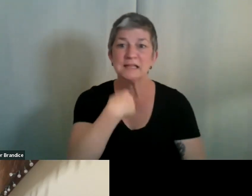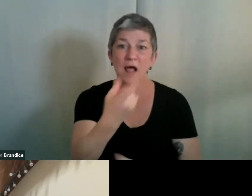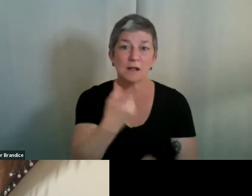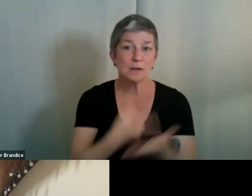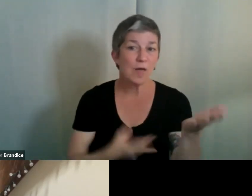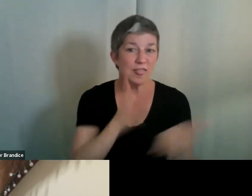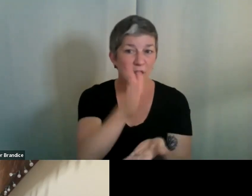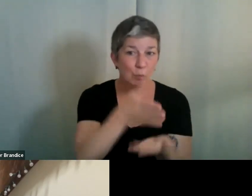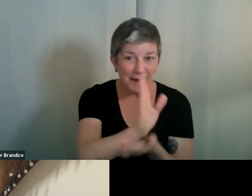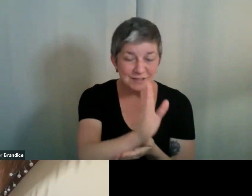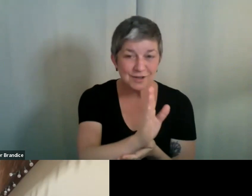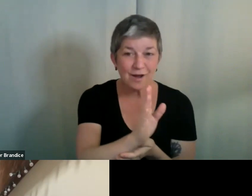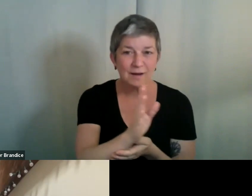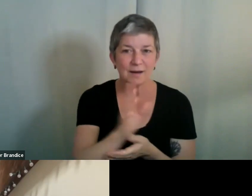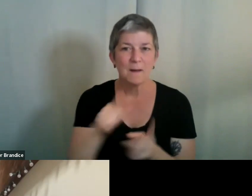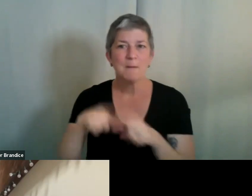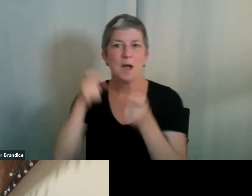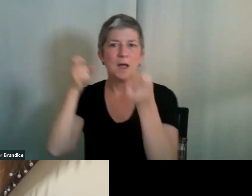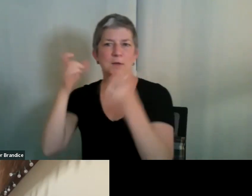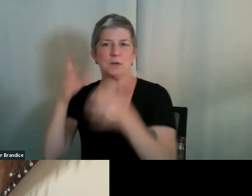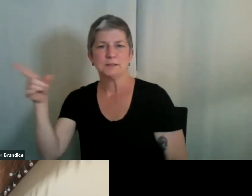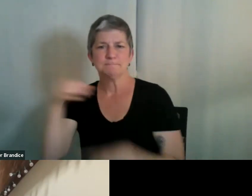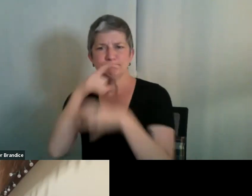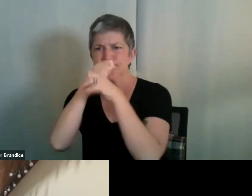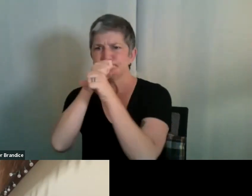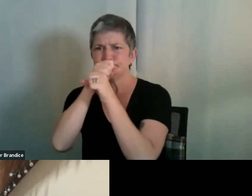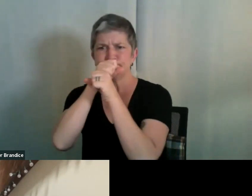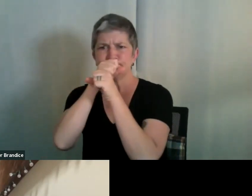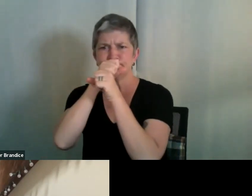were. And the administration kept trying to pretend that the